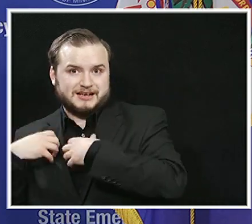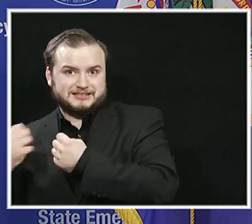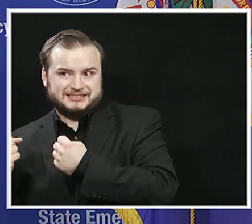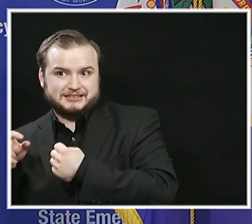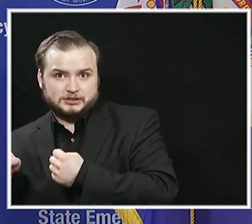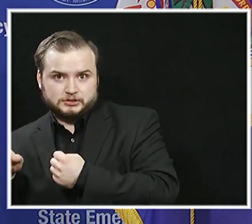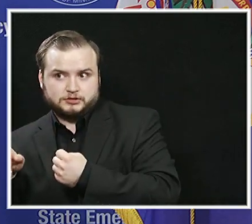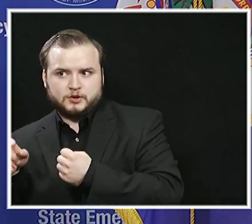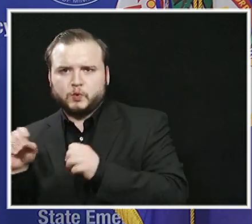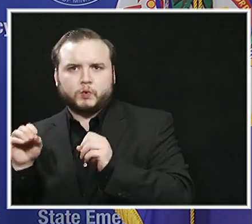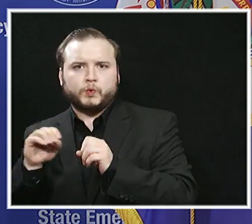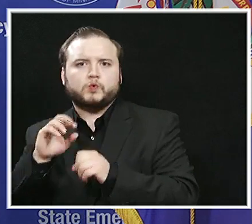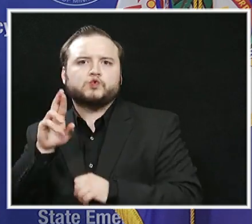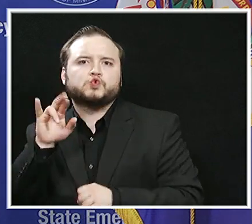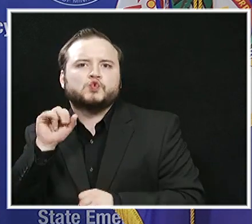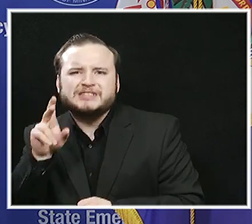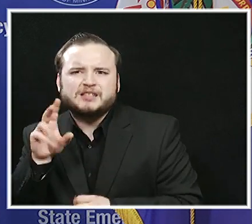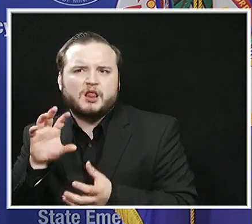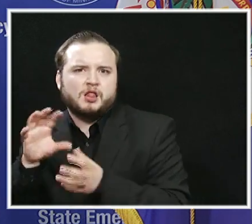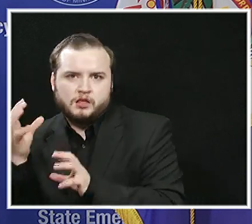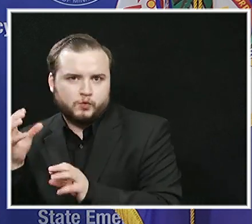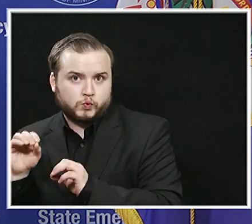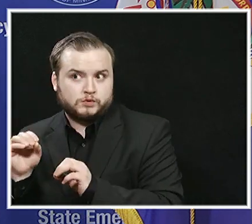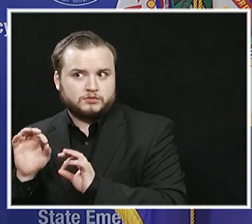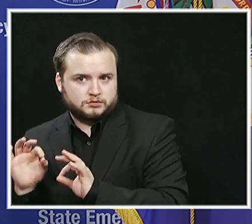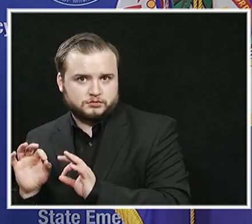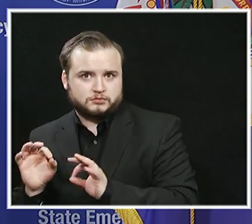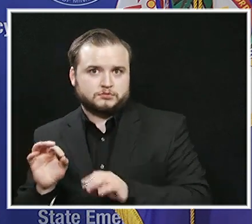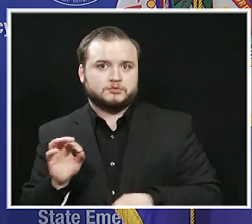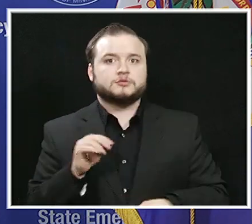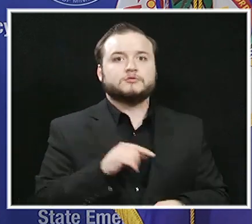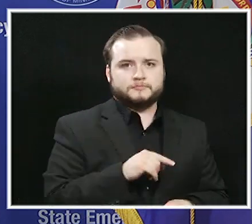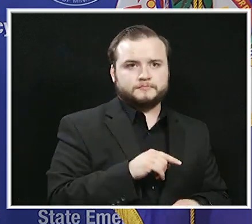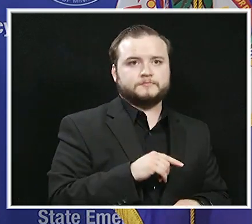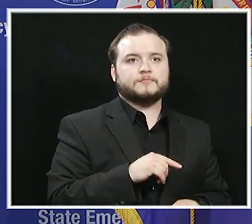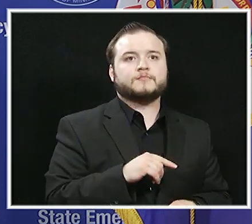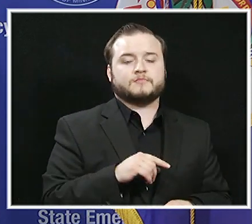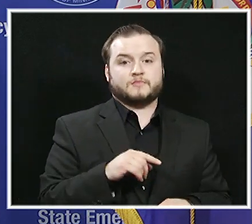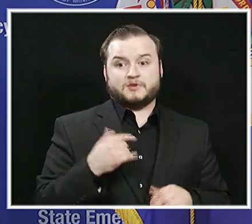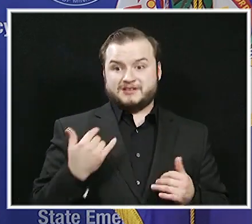It has to be balanced against my desire to listen to the health experts about not putting people at risk.